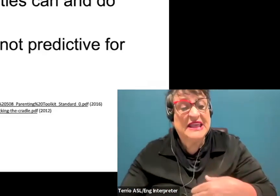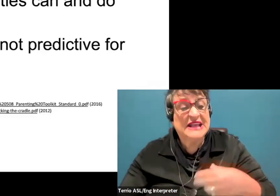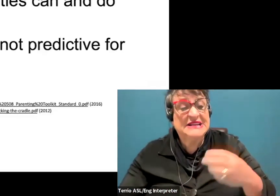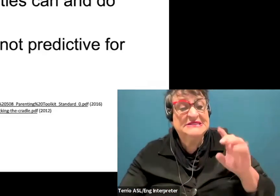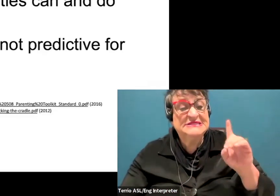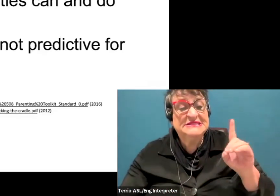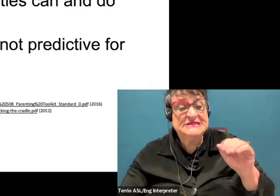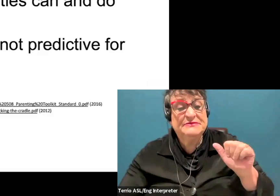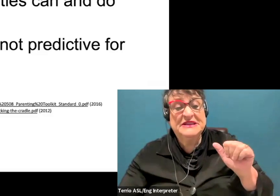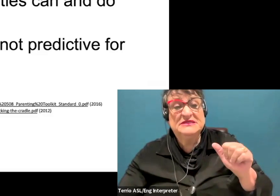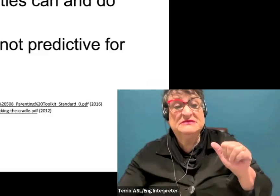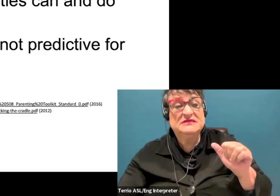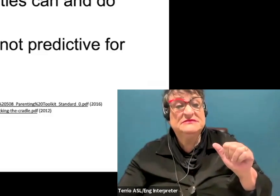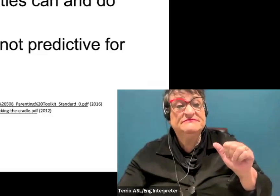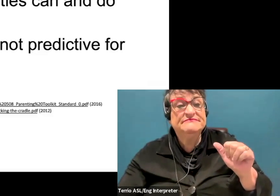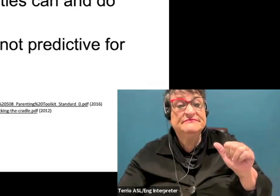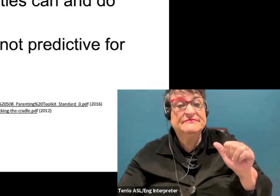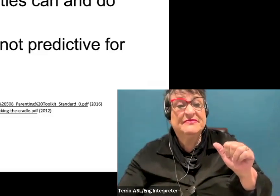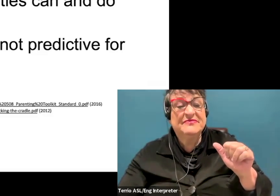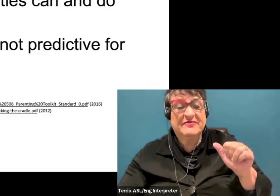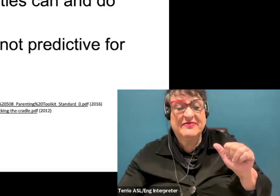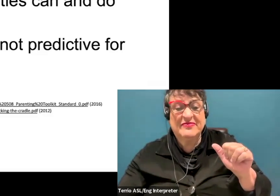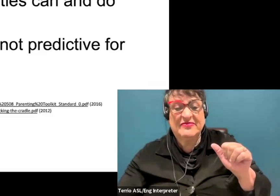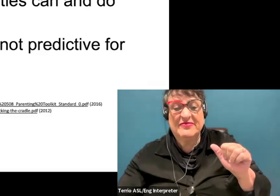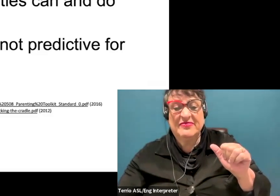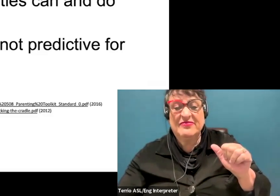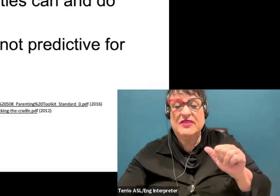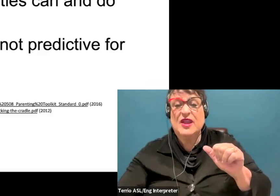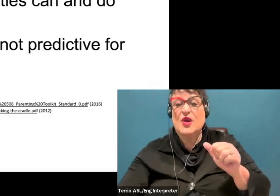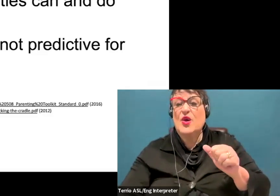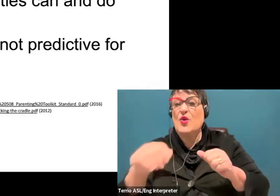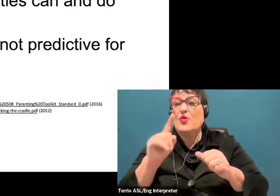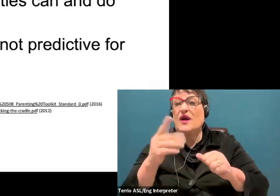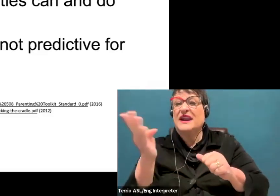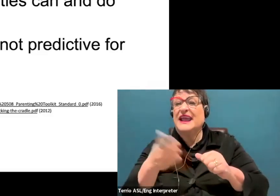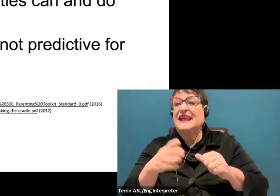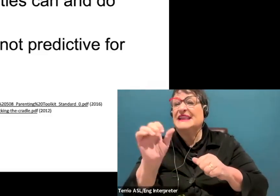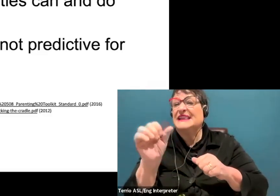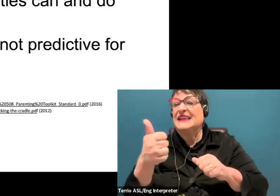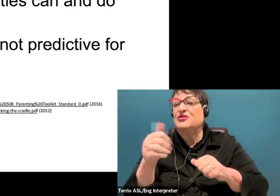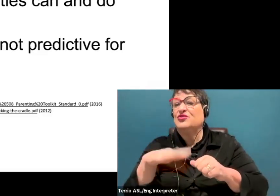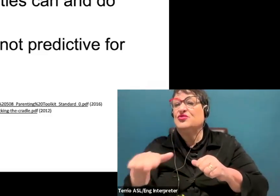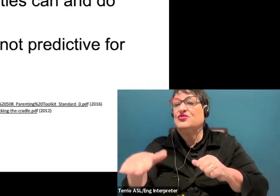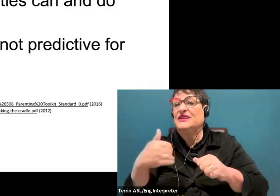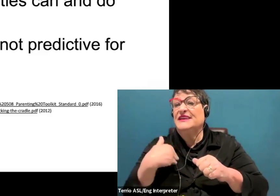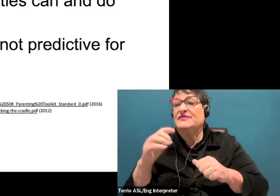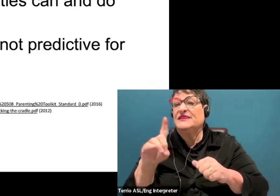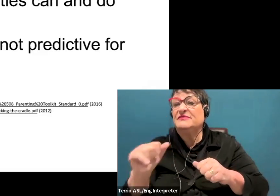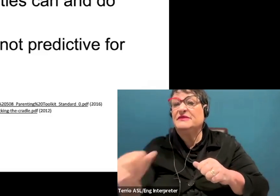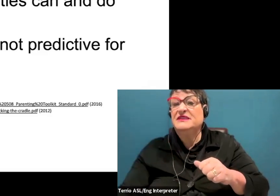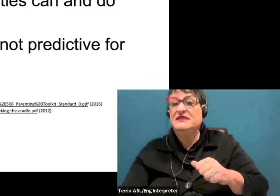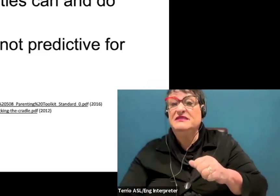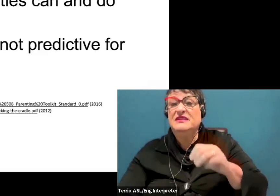we have reports that one in ten children have a parent with a disability. And we've seen that children